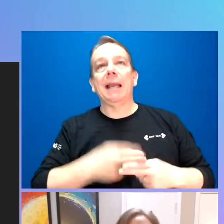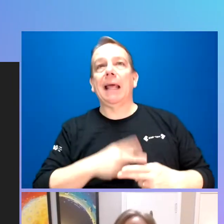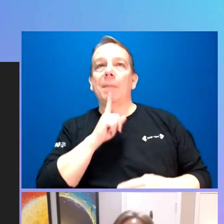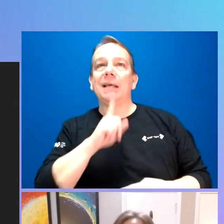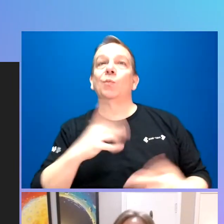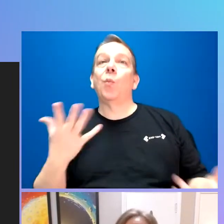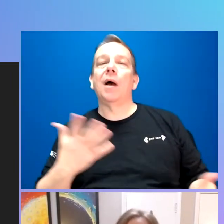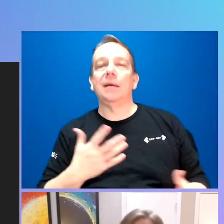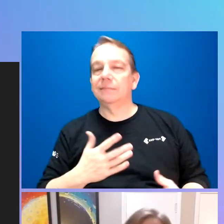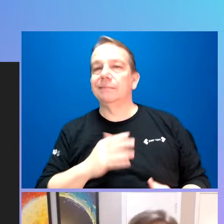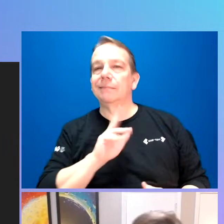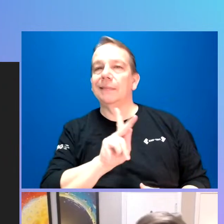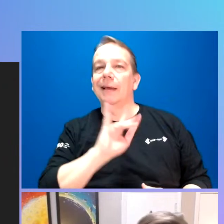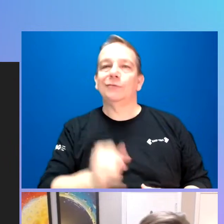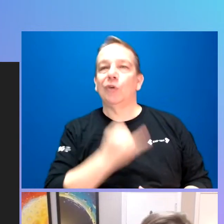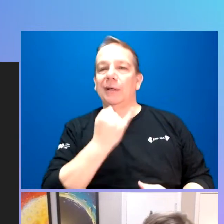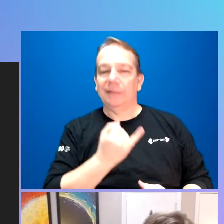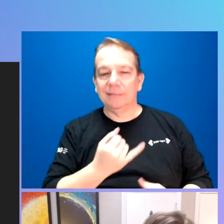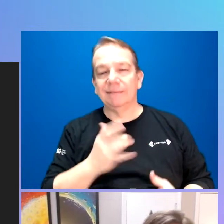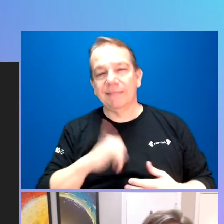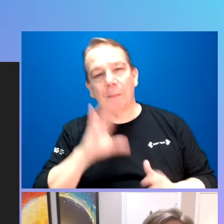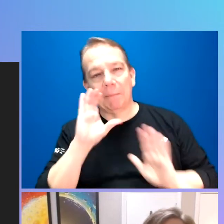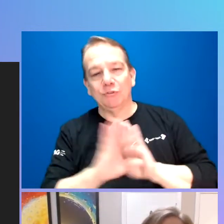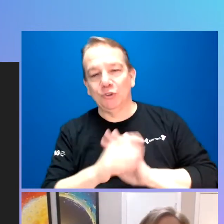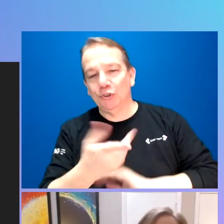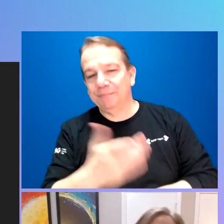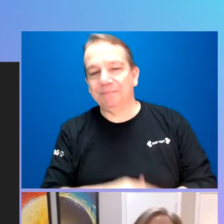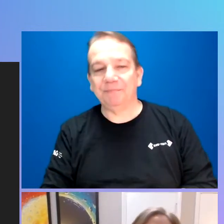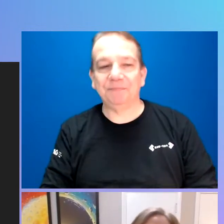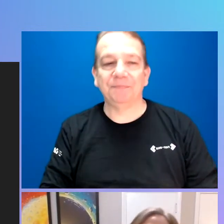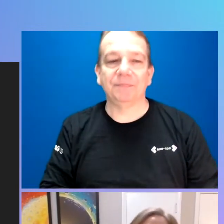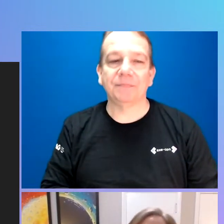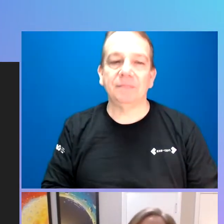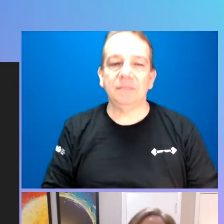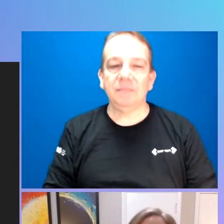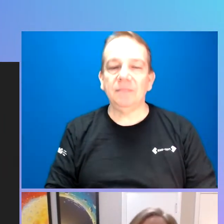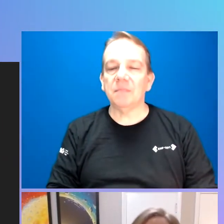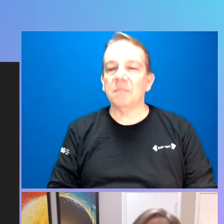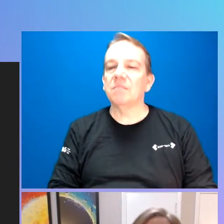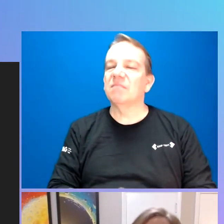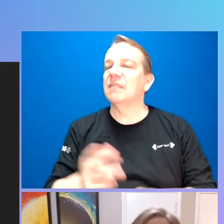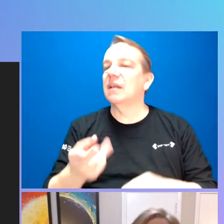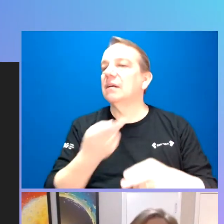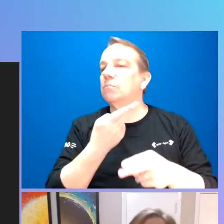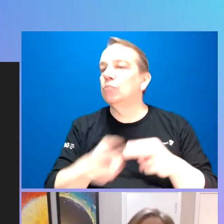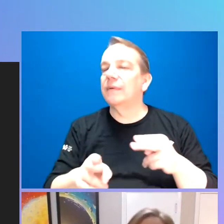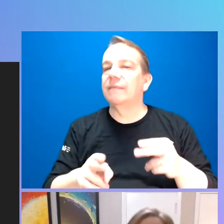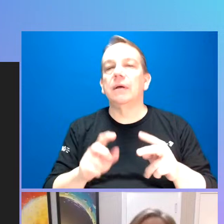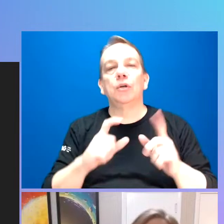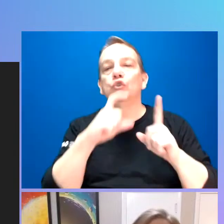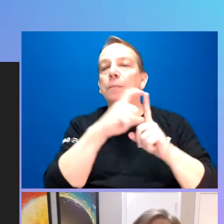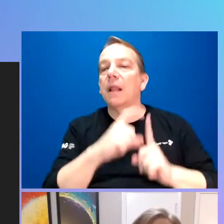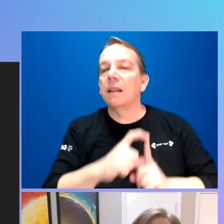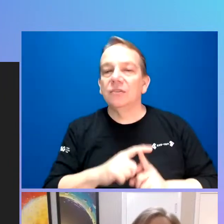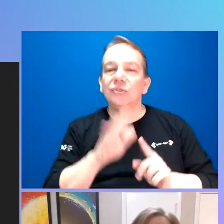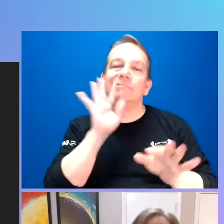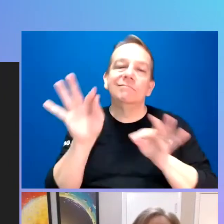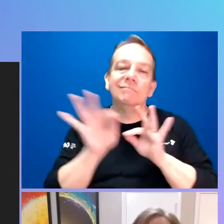hello, my name is K.J. So let's take a quick terminology pause